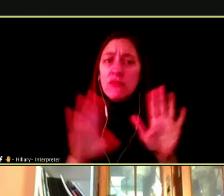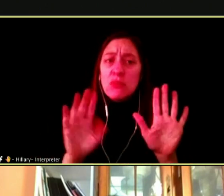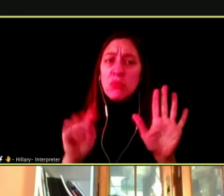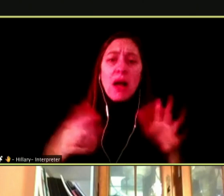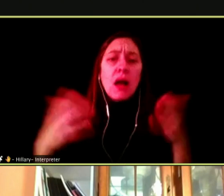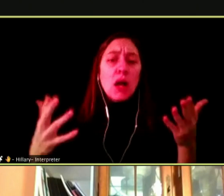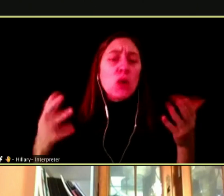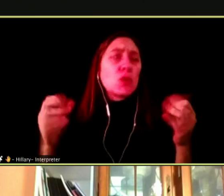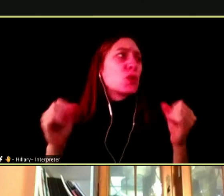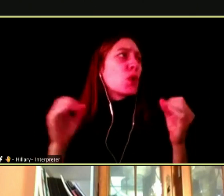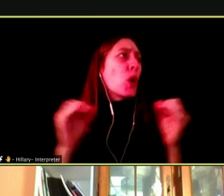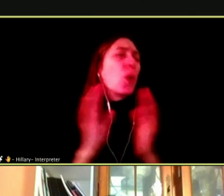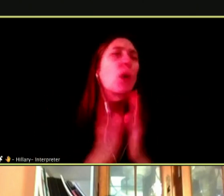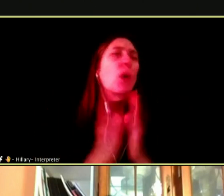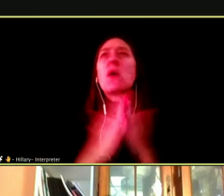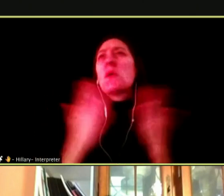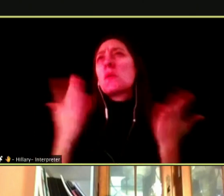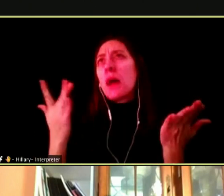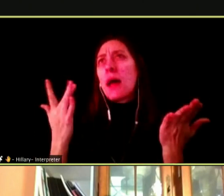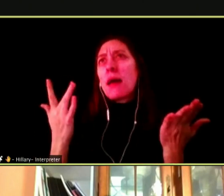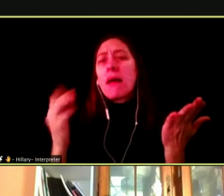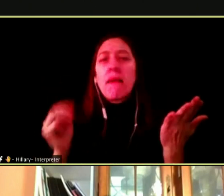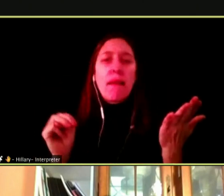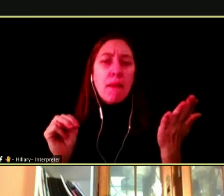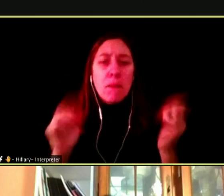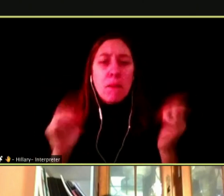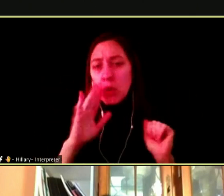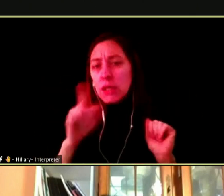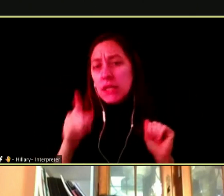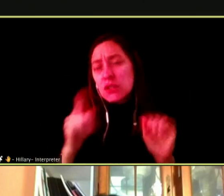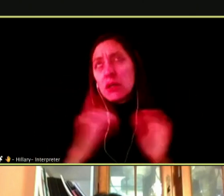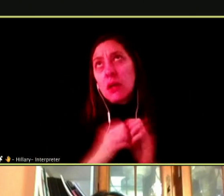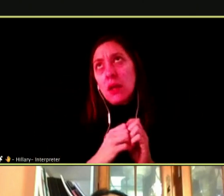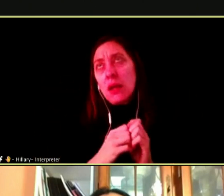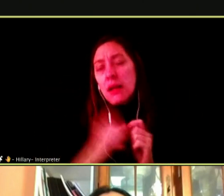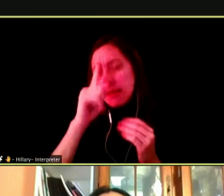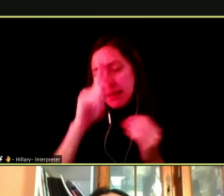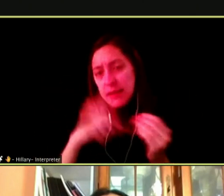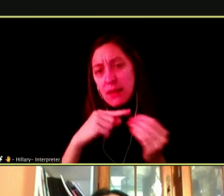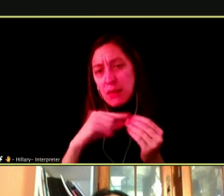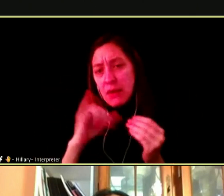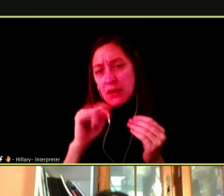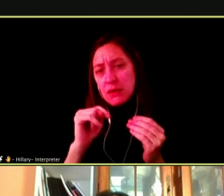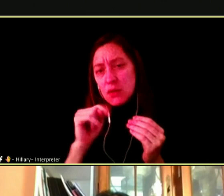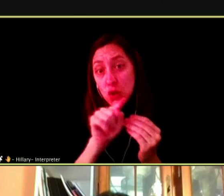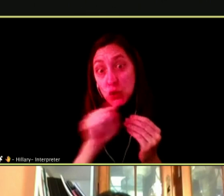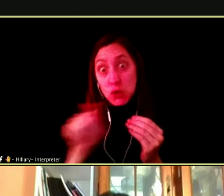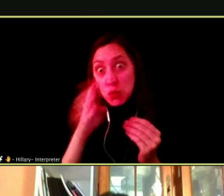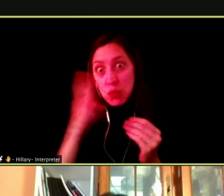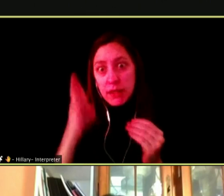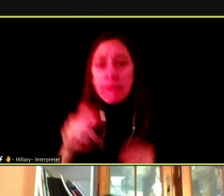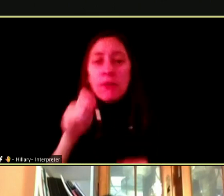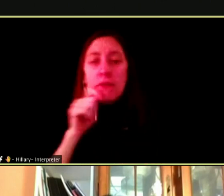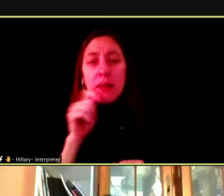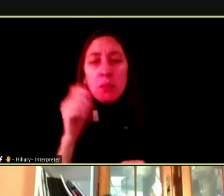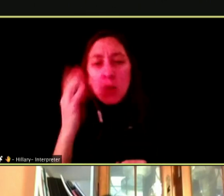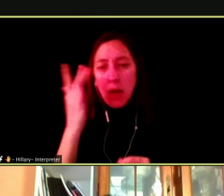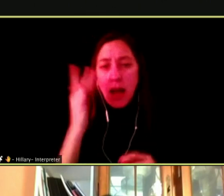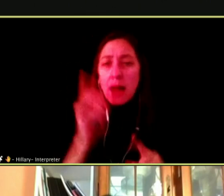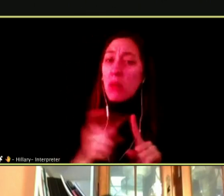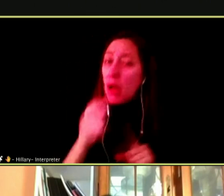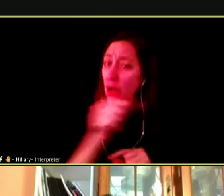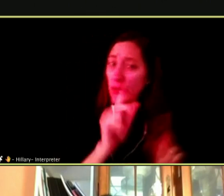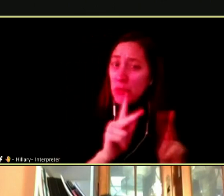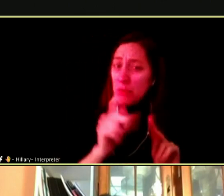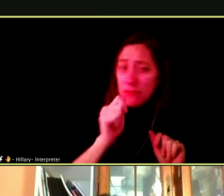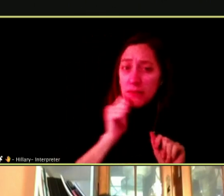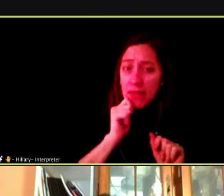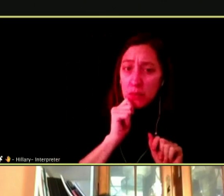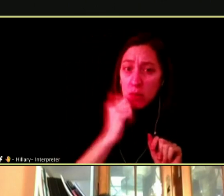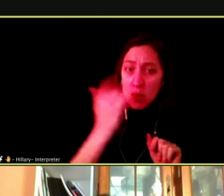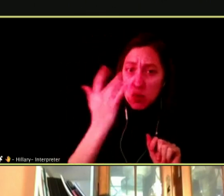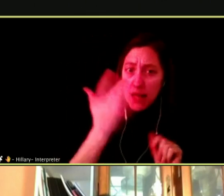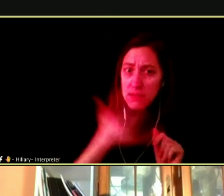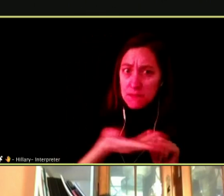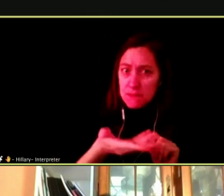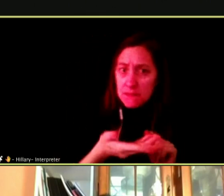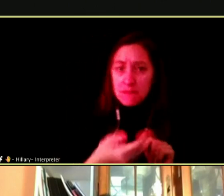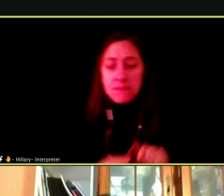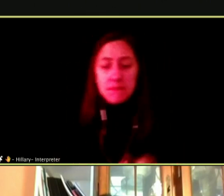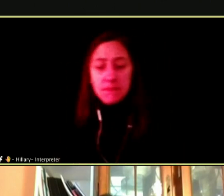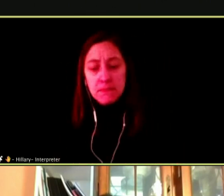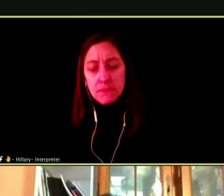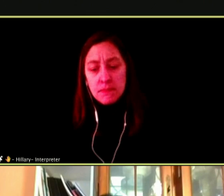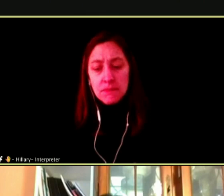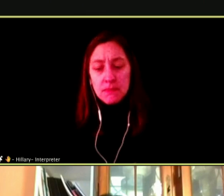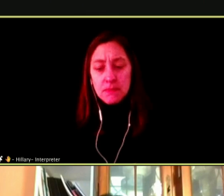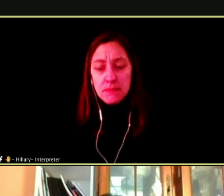SO WHY WOULD YOU TO YOU, WHY WOULD YOU NEVER VAPE 12 TO WHY DO YOU THINK OTHERS VAPE?